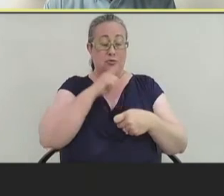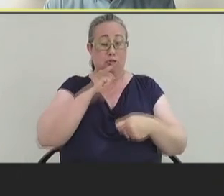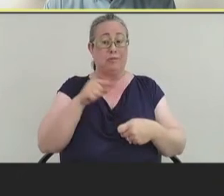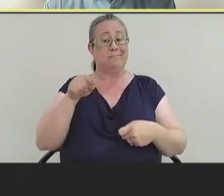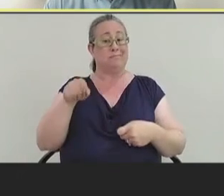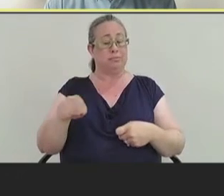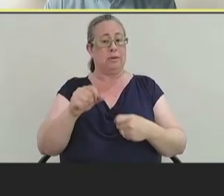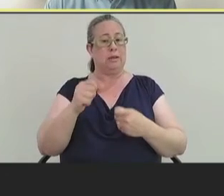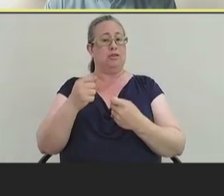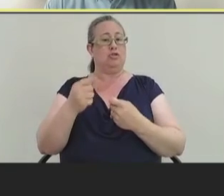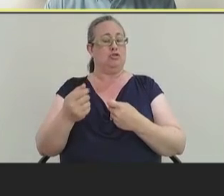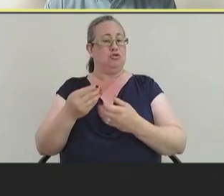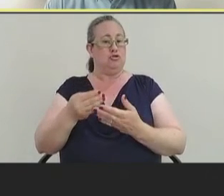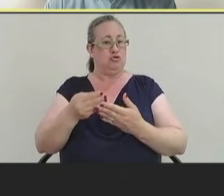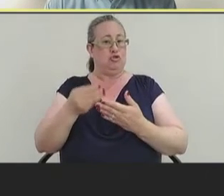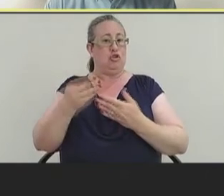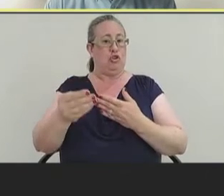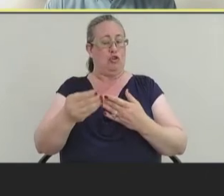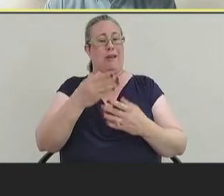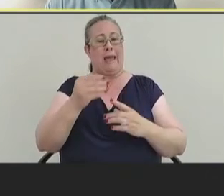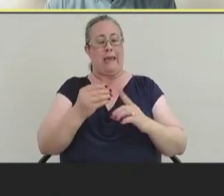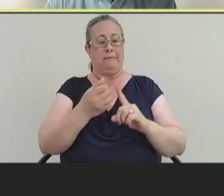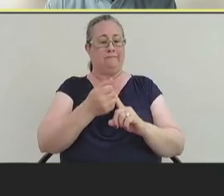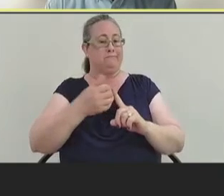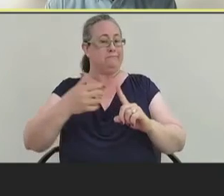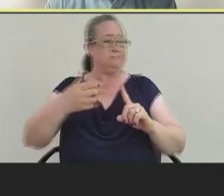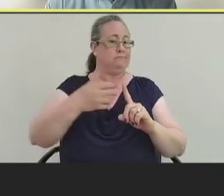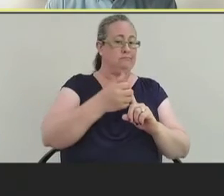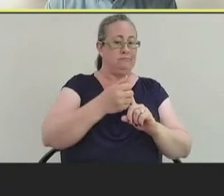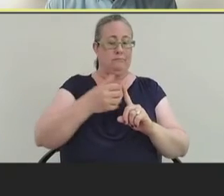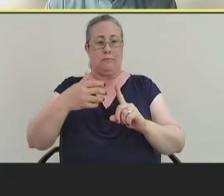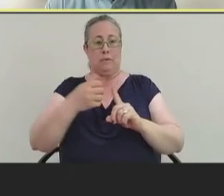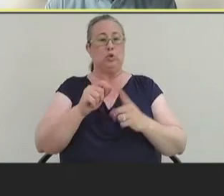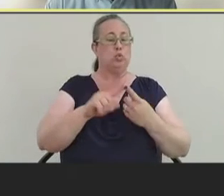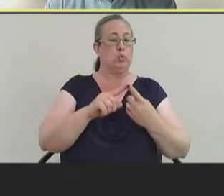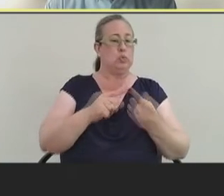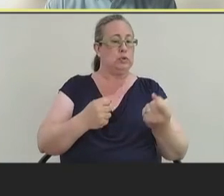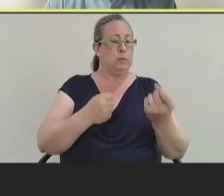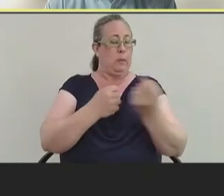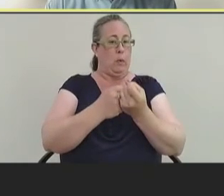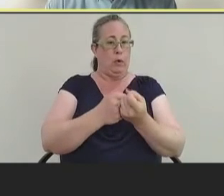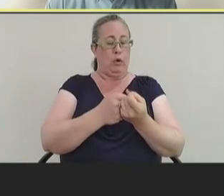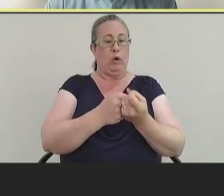flocks that have expanded over time in order to support the robust egg-based cornerstone